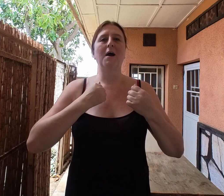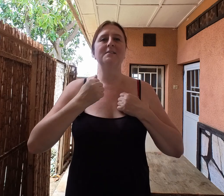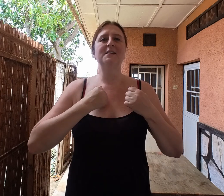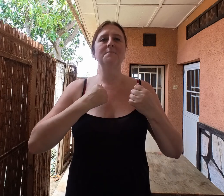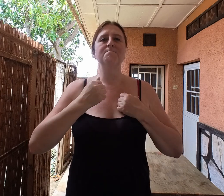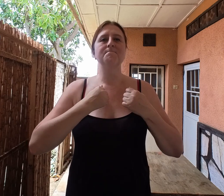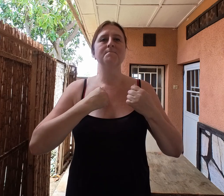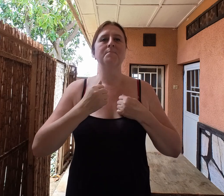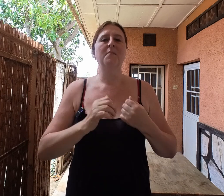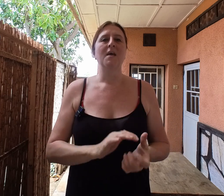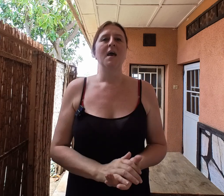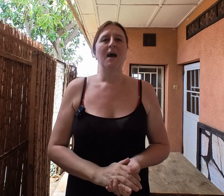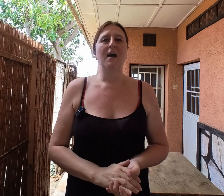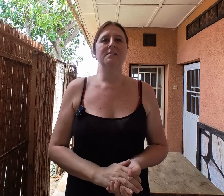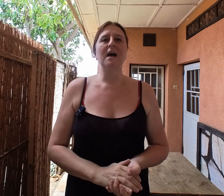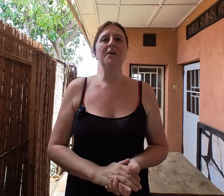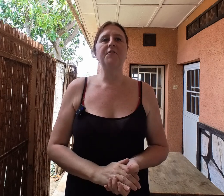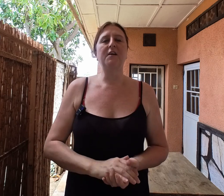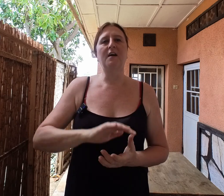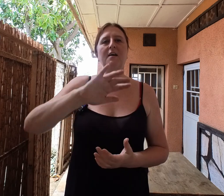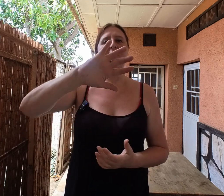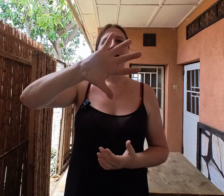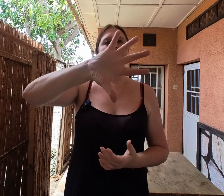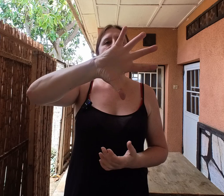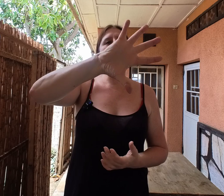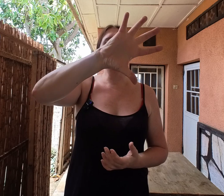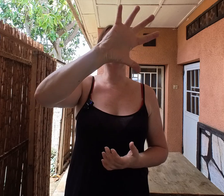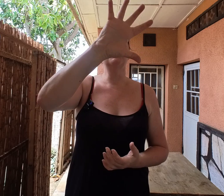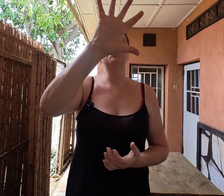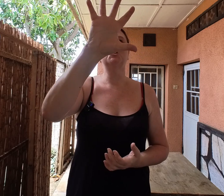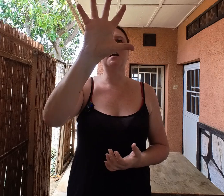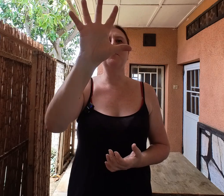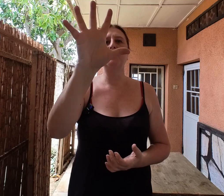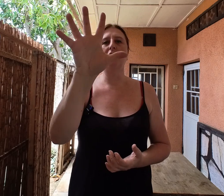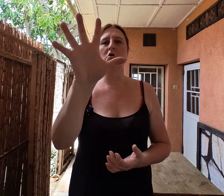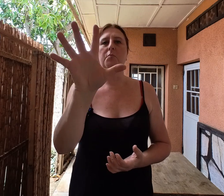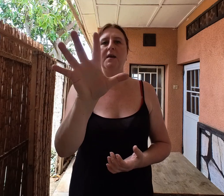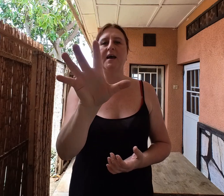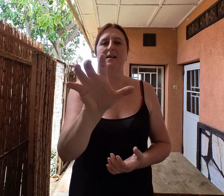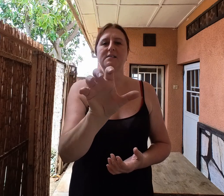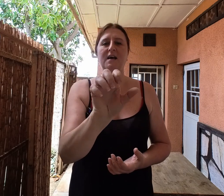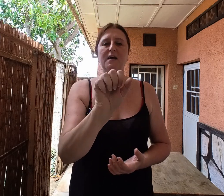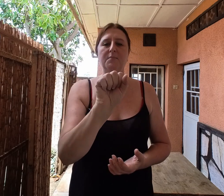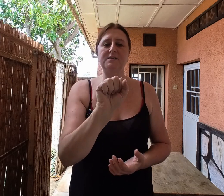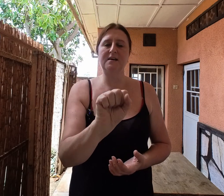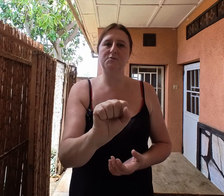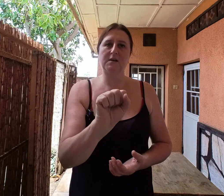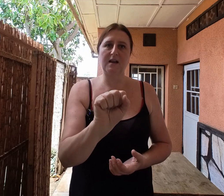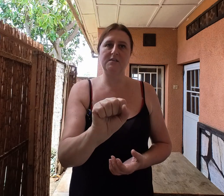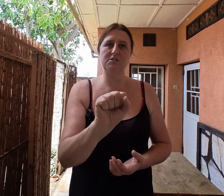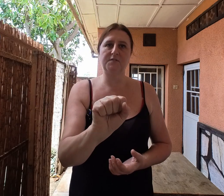Rwanda. And Africa is drawing the shape with your open hand and coming down to a clenched